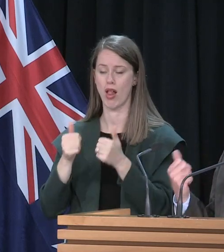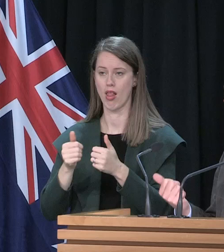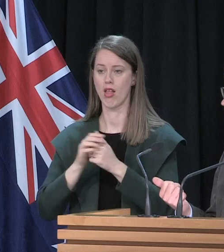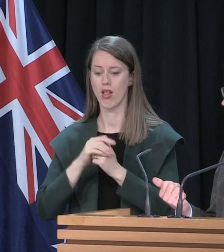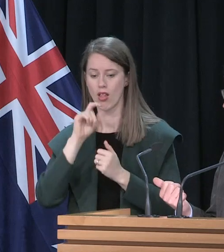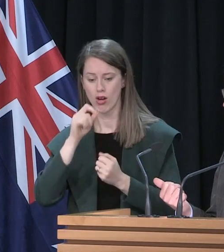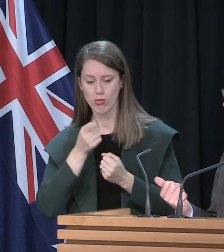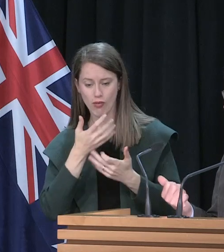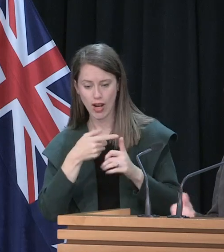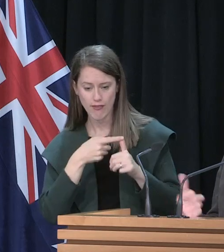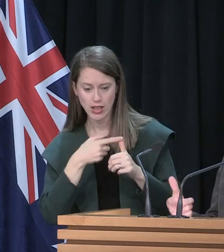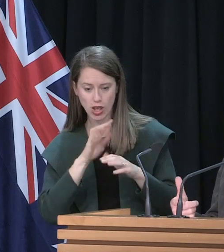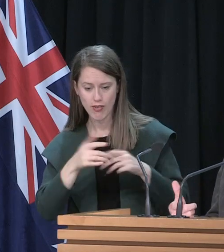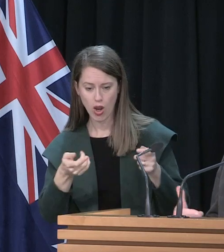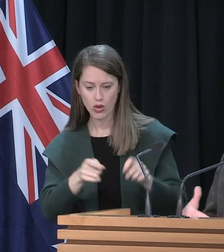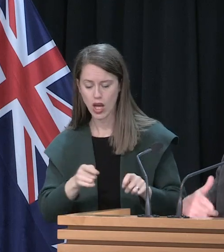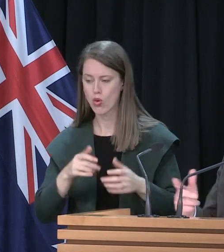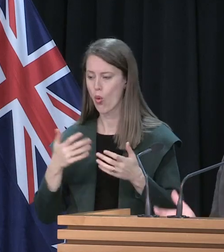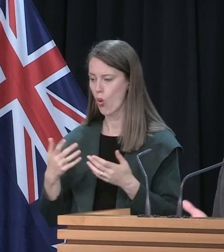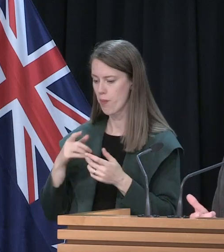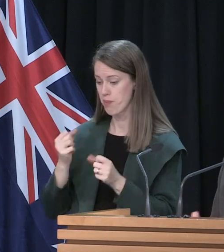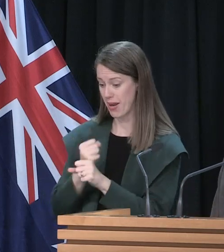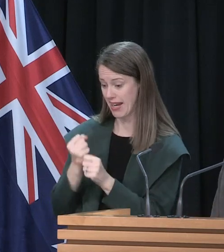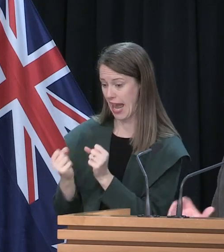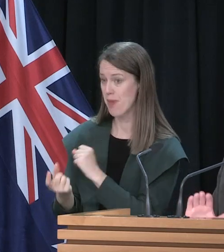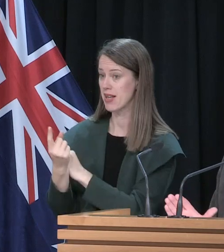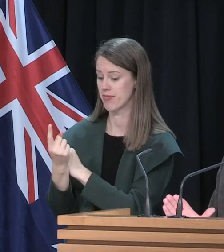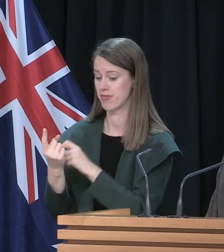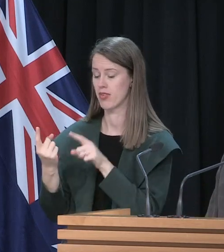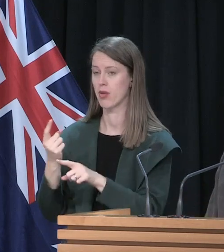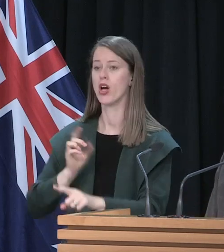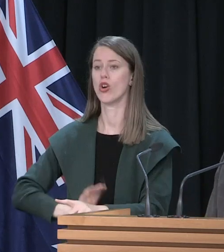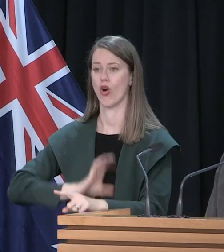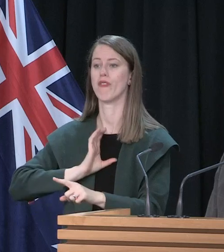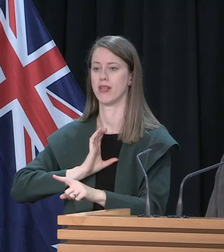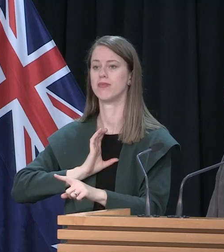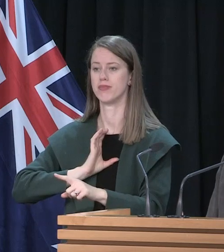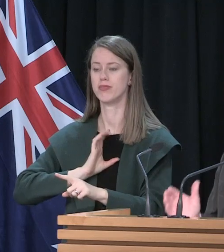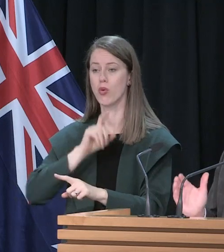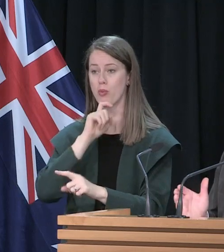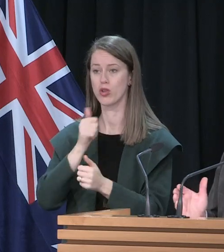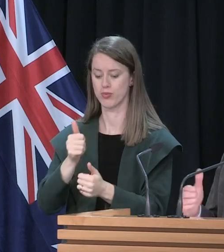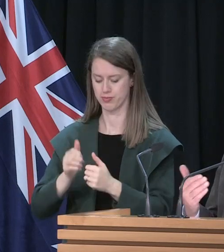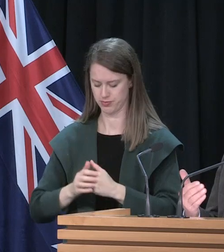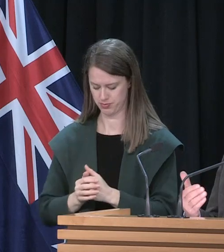confident that the organisations and agencies that would need to be involved can first of all providing advice around the lockdown,